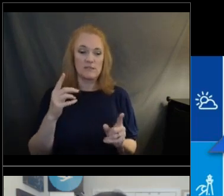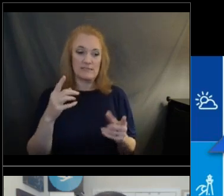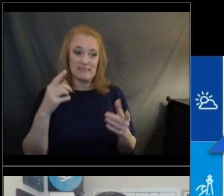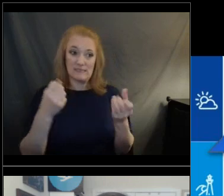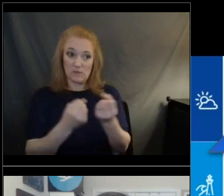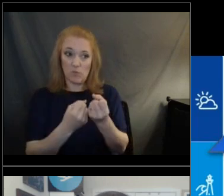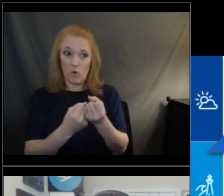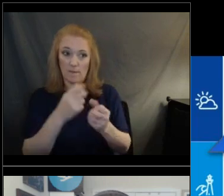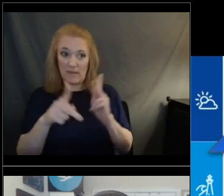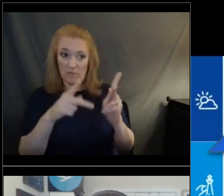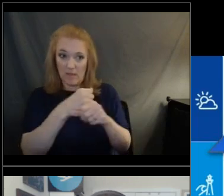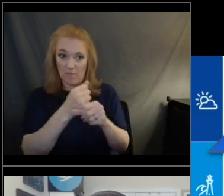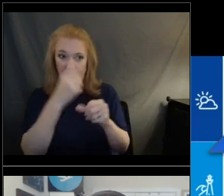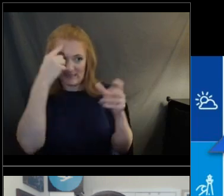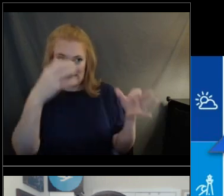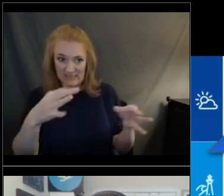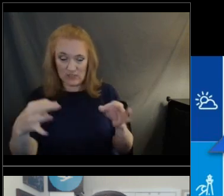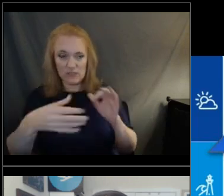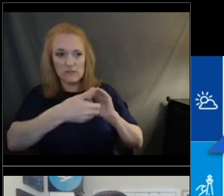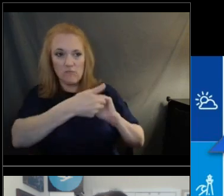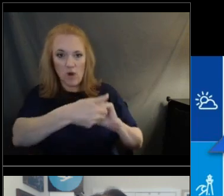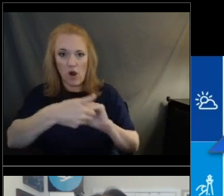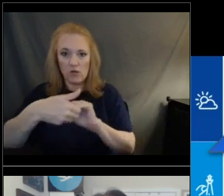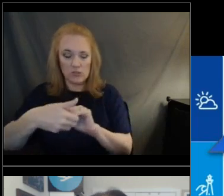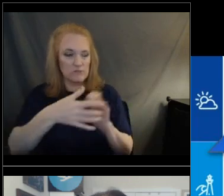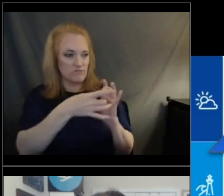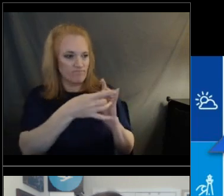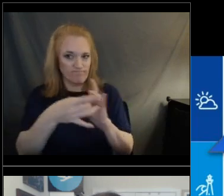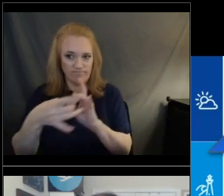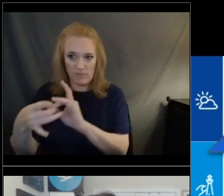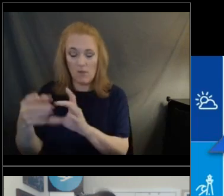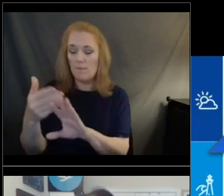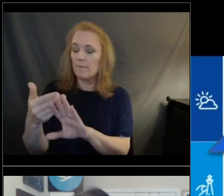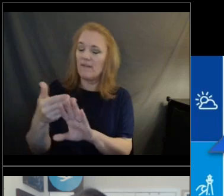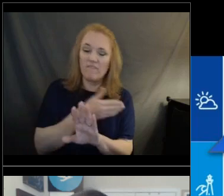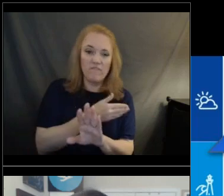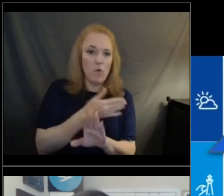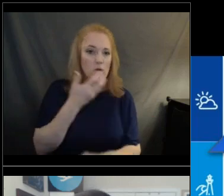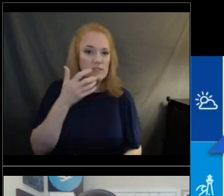with partnerships and building relationships. Before the heat season, we hold a variety of